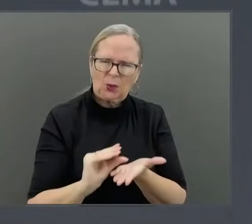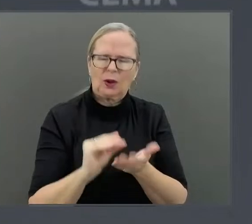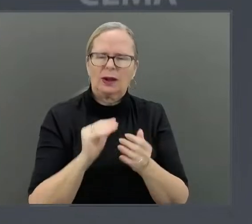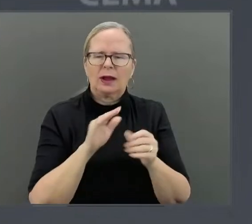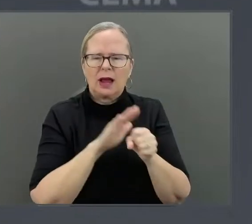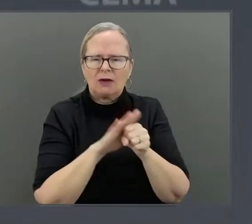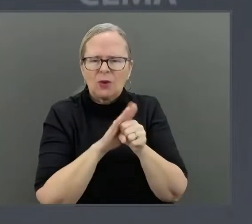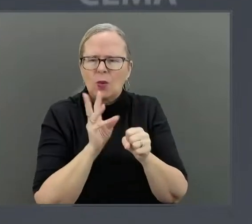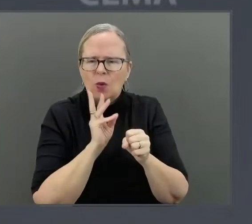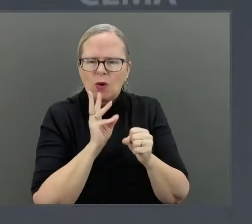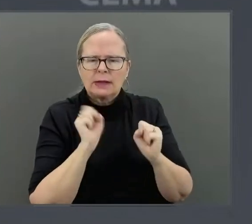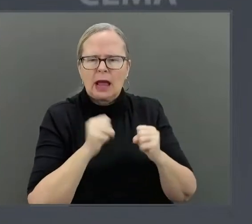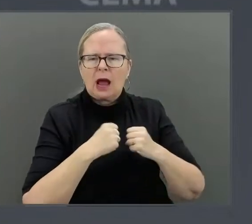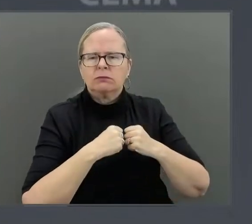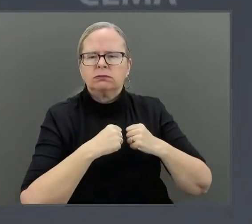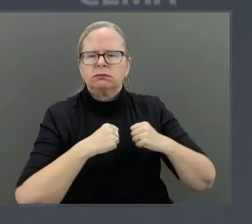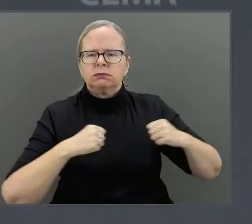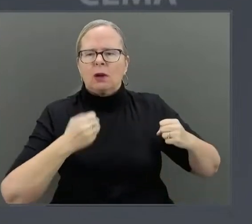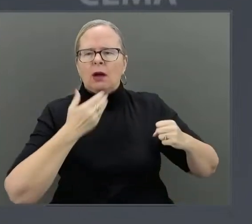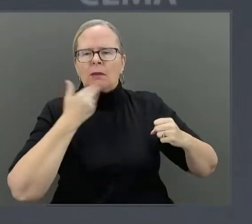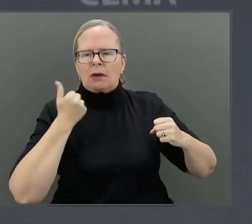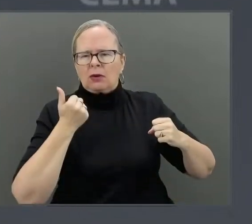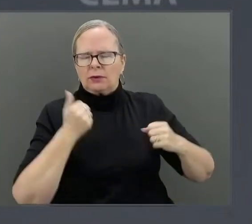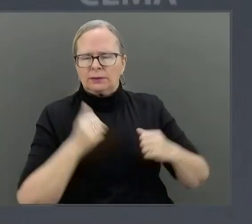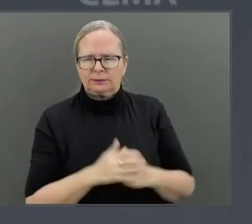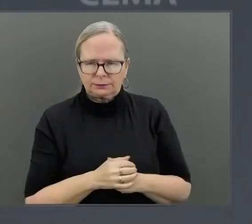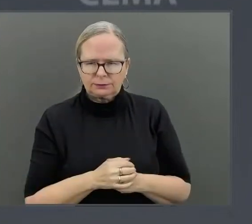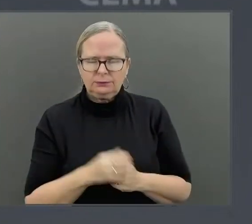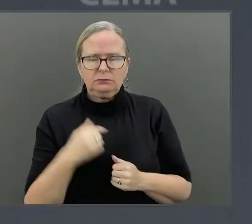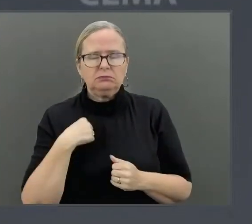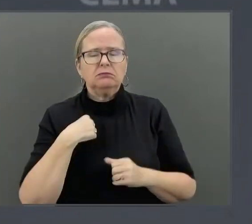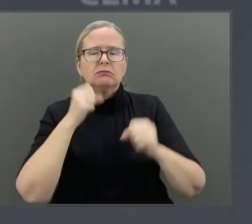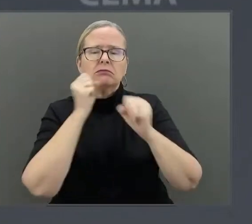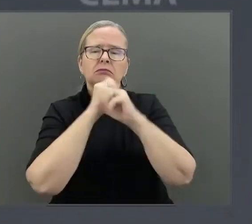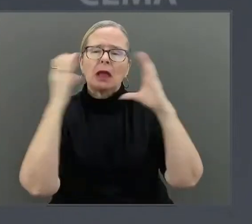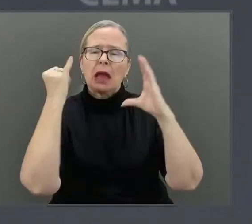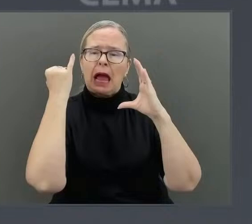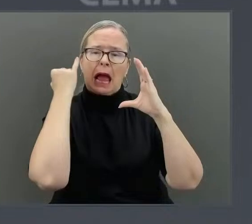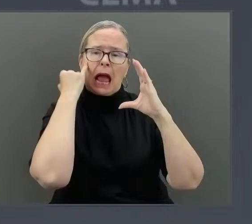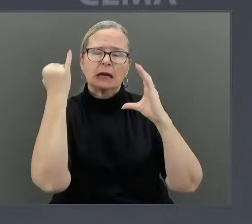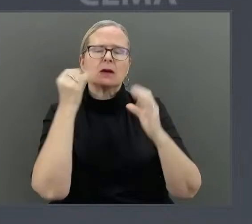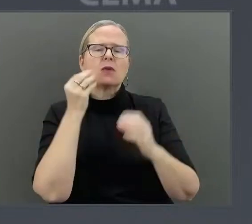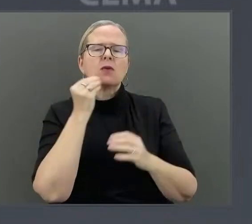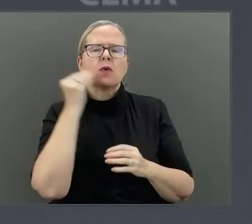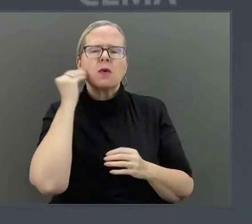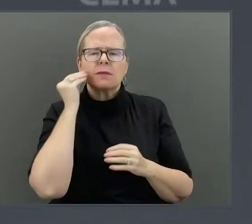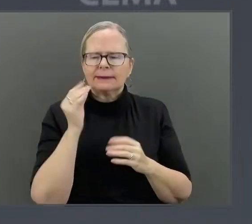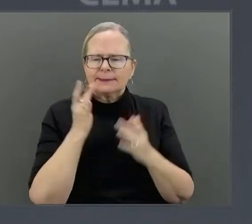to continue to reduce water use at home reduce the number of laundry loads you do each week and